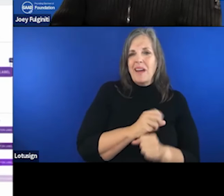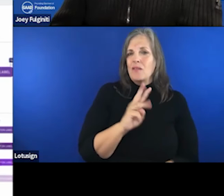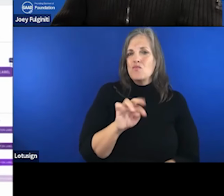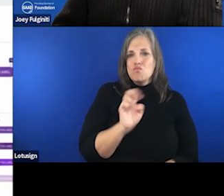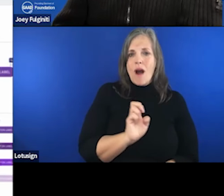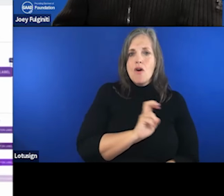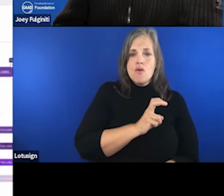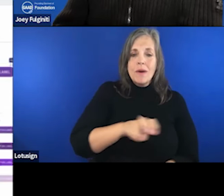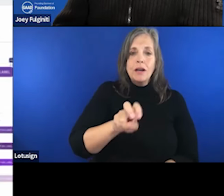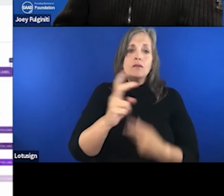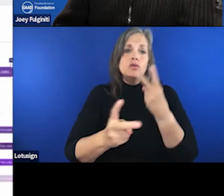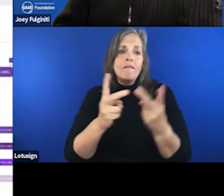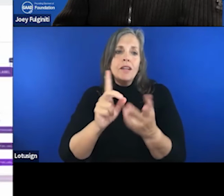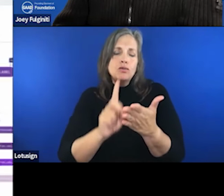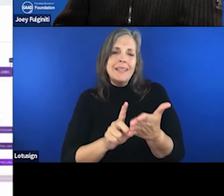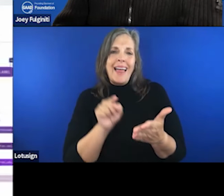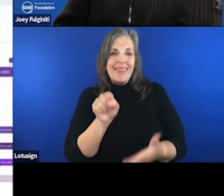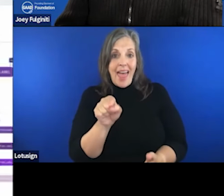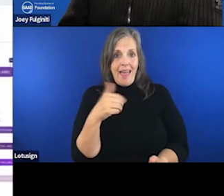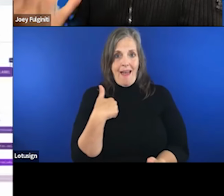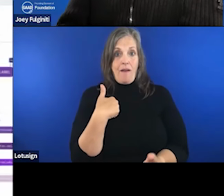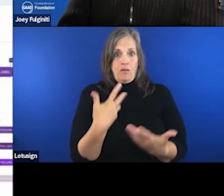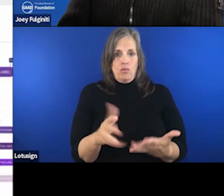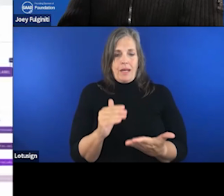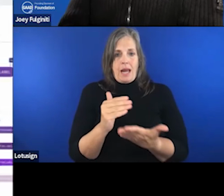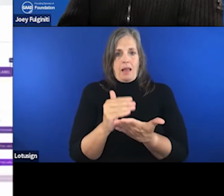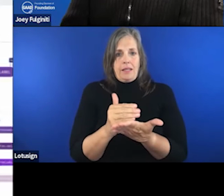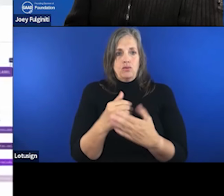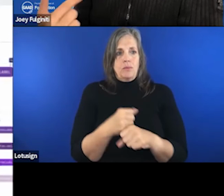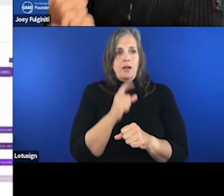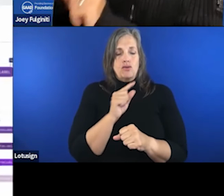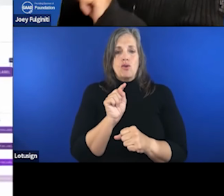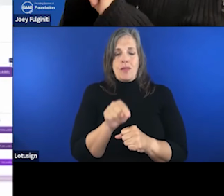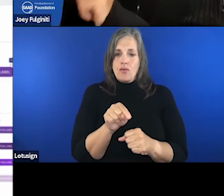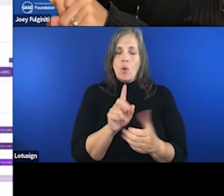things they have to go through to make sure that these designs are accessible so they convert the